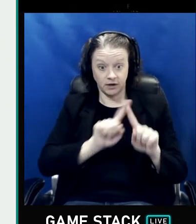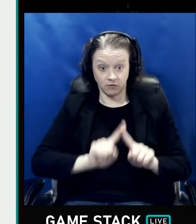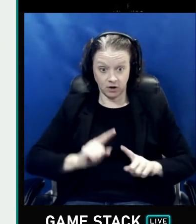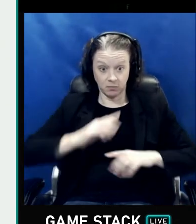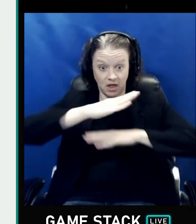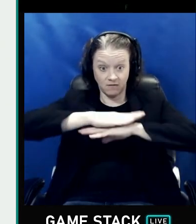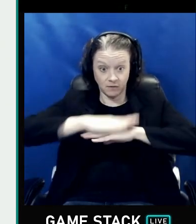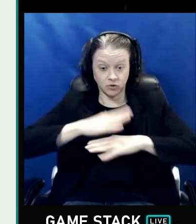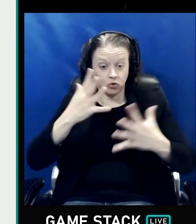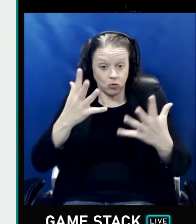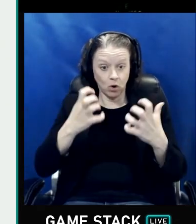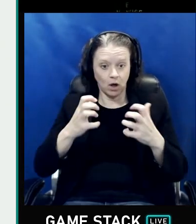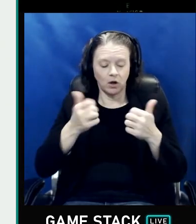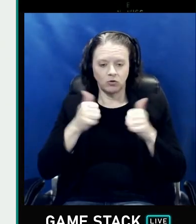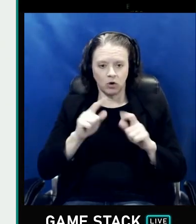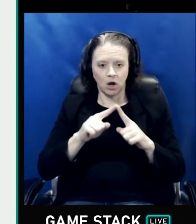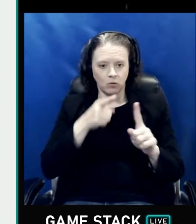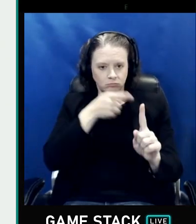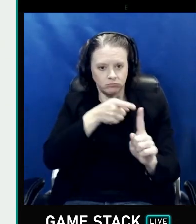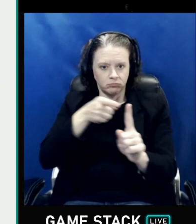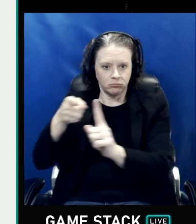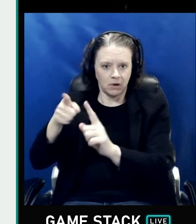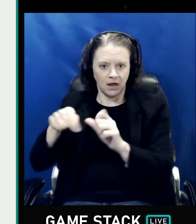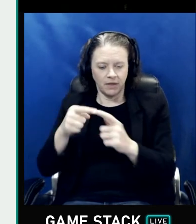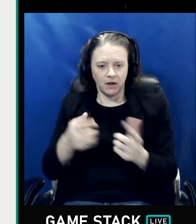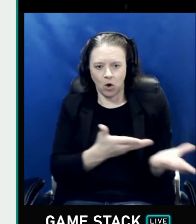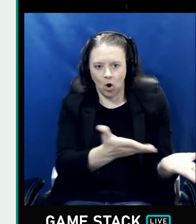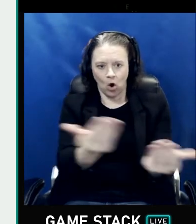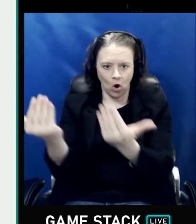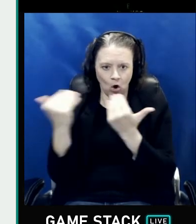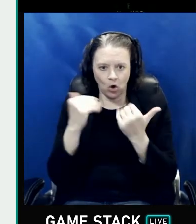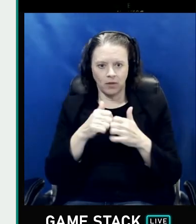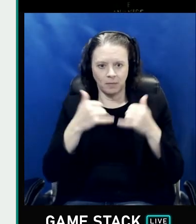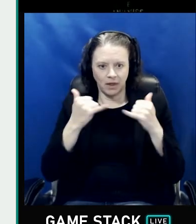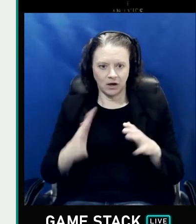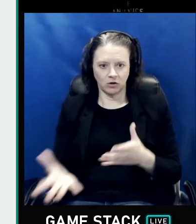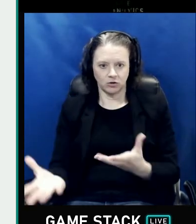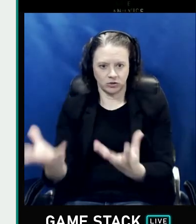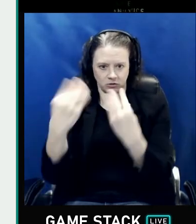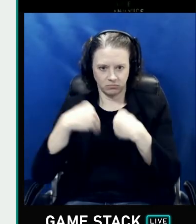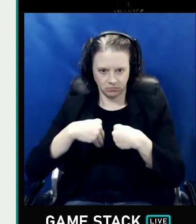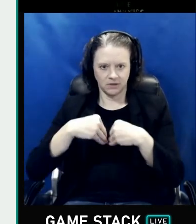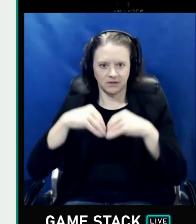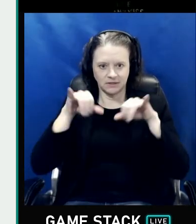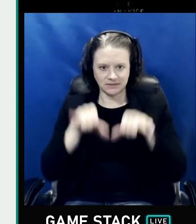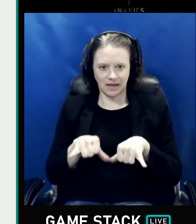the same network. It's built on the reliability and the reach of Azure;